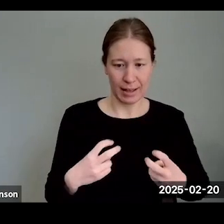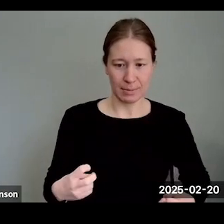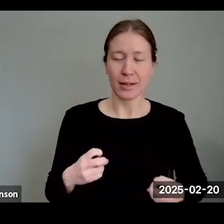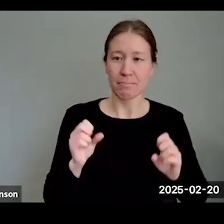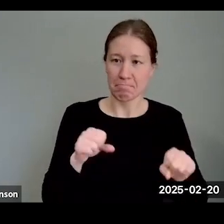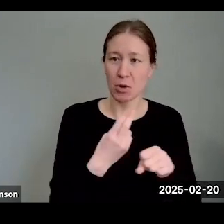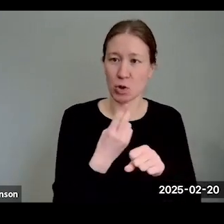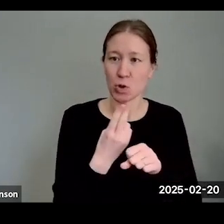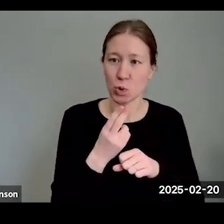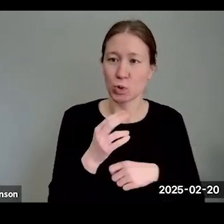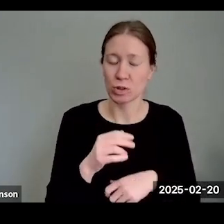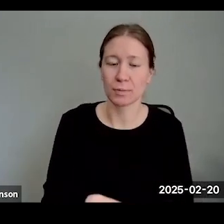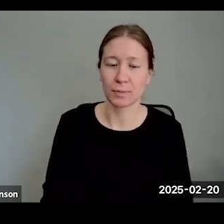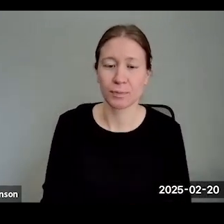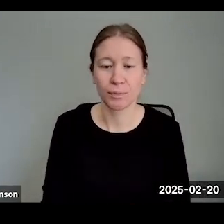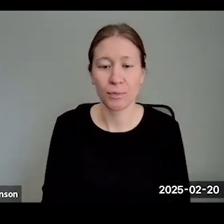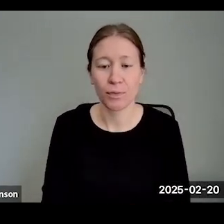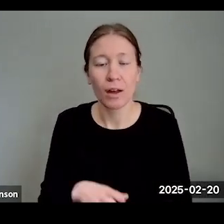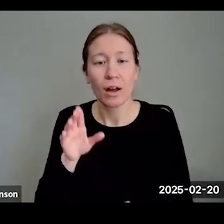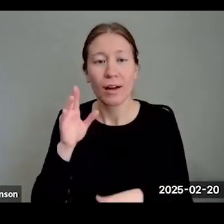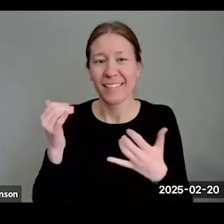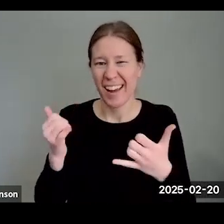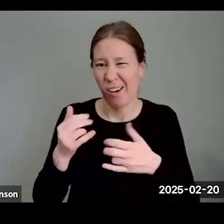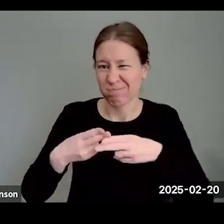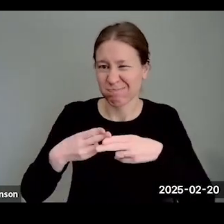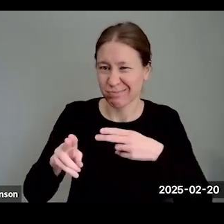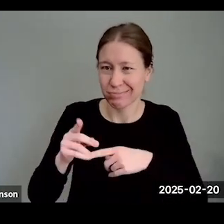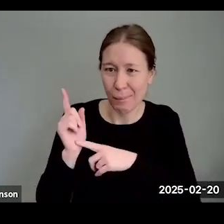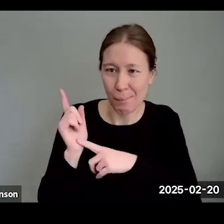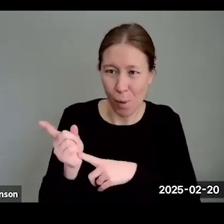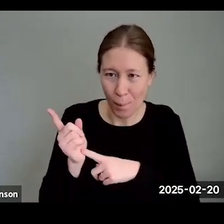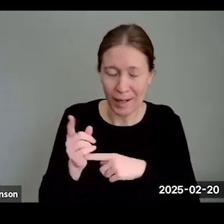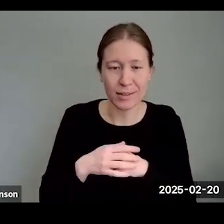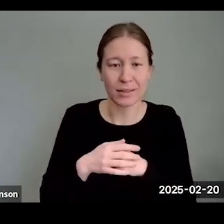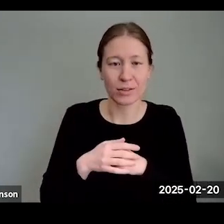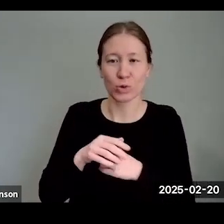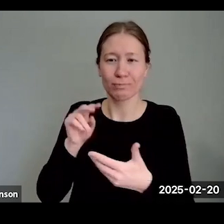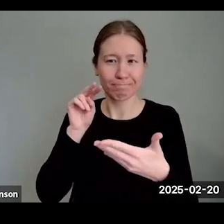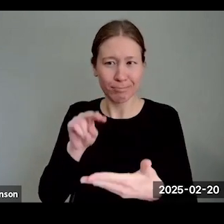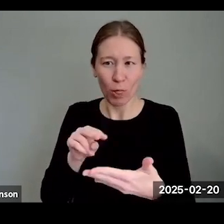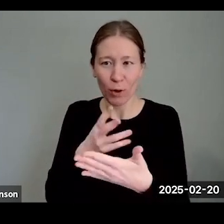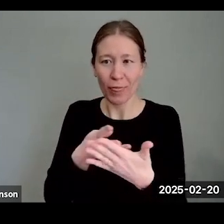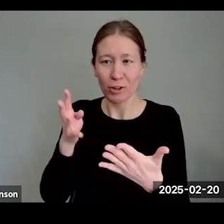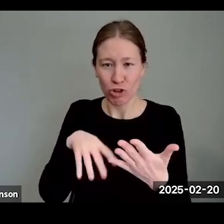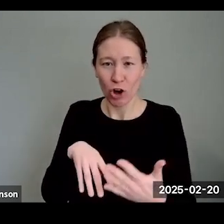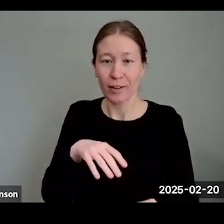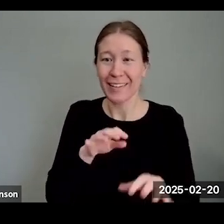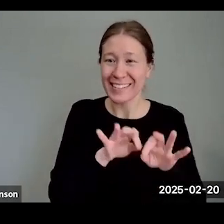So we're gonna take just a very brief moment to look at this chart here, for essential versus marginal job functions.